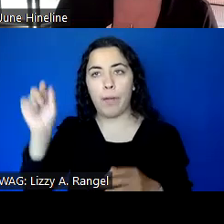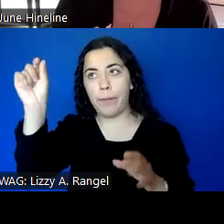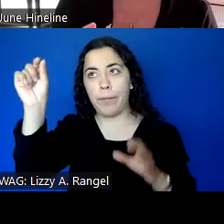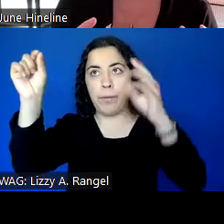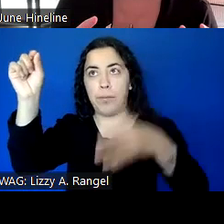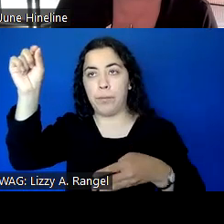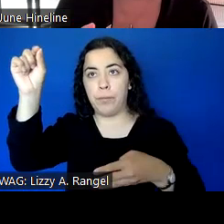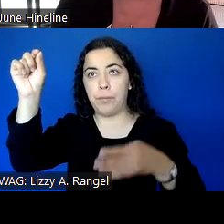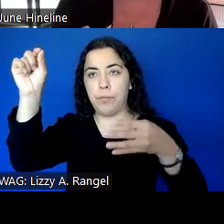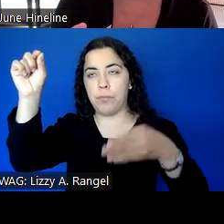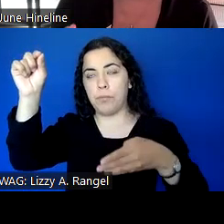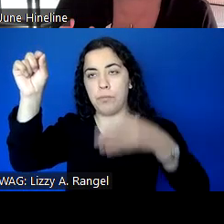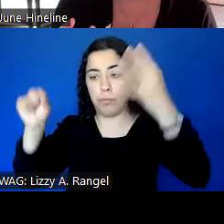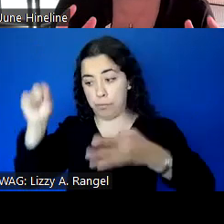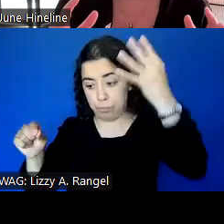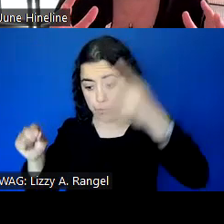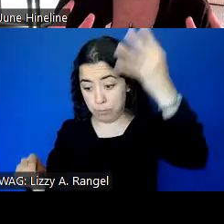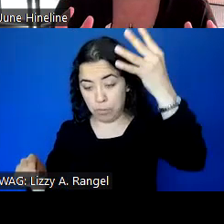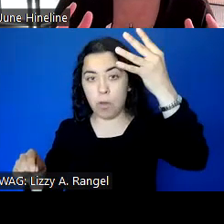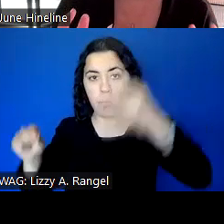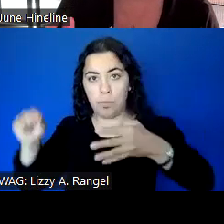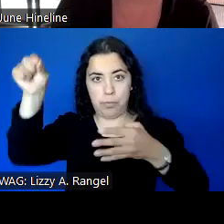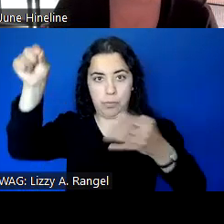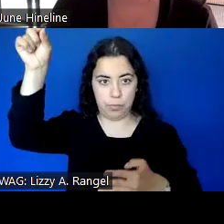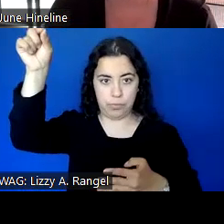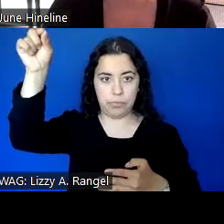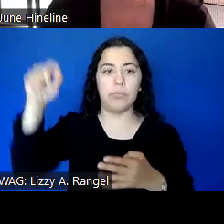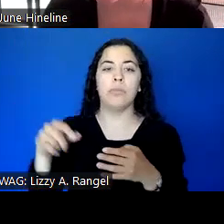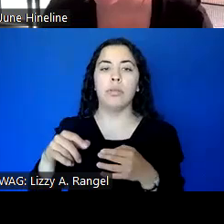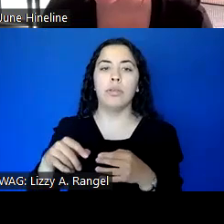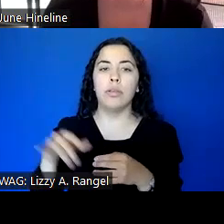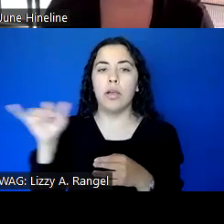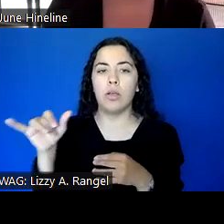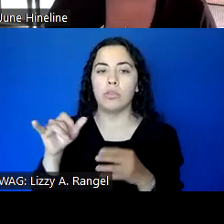screen readers and visual browsers are confused when they don't realize a new window is open.